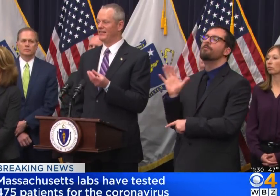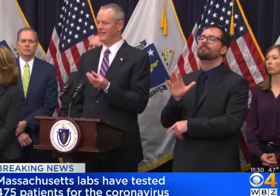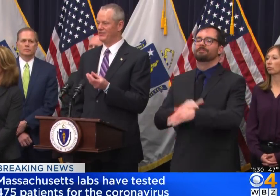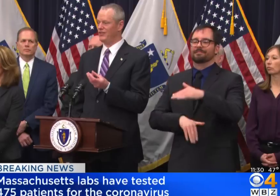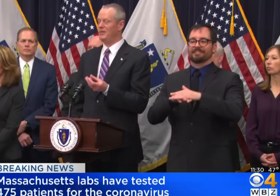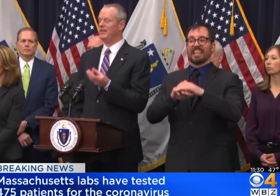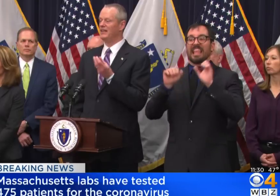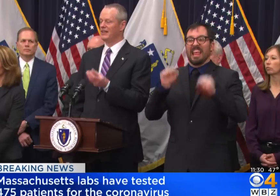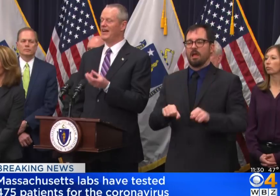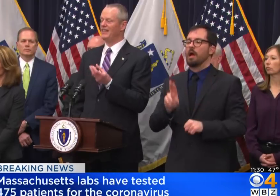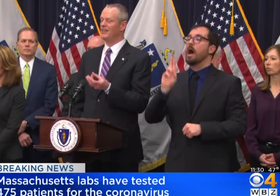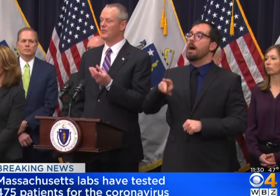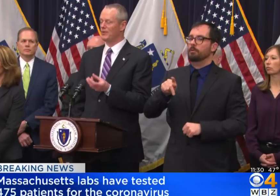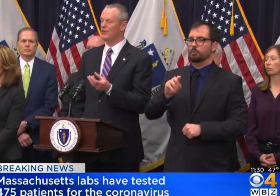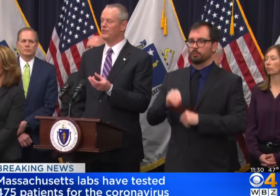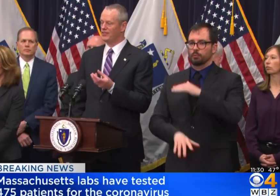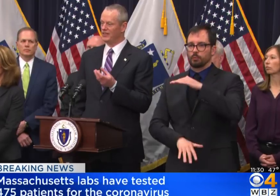HAD THE CAPACITY TO TEST 200 PEOPLE A DAY. WHY WERE SOME --